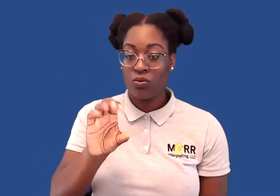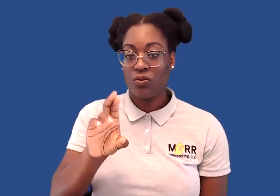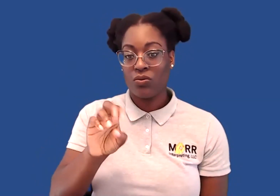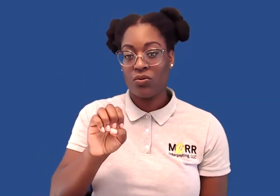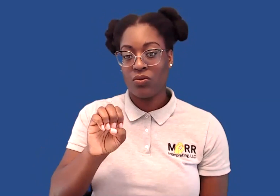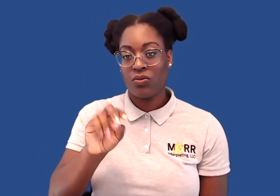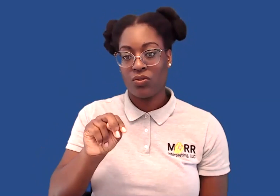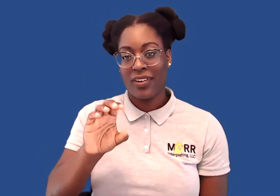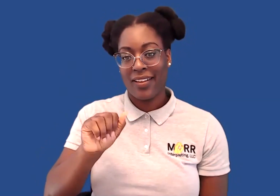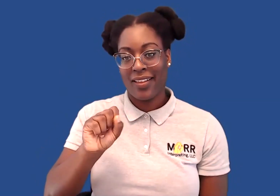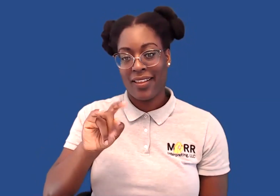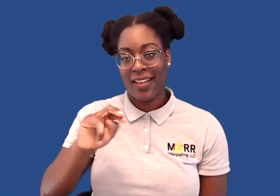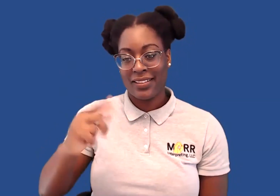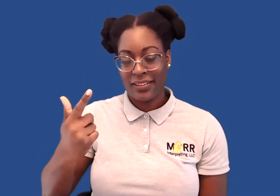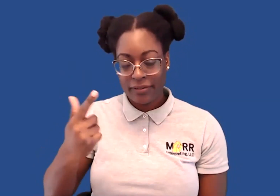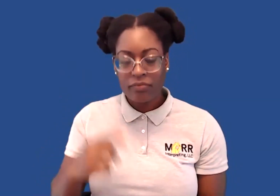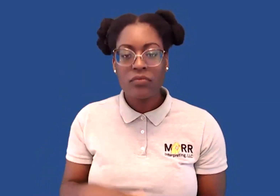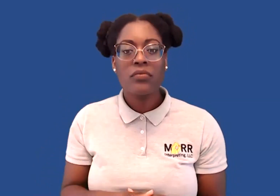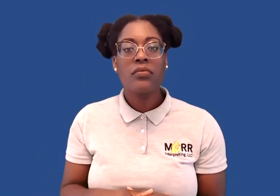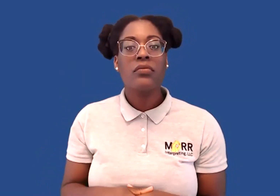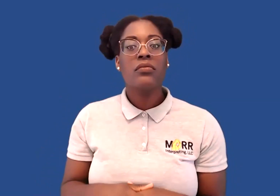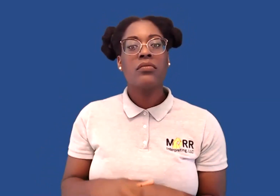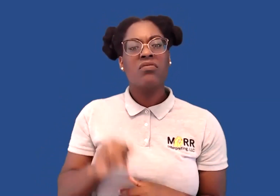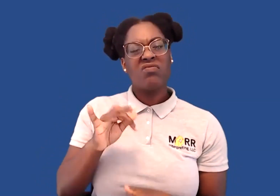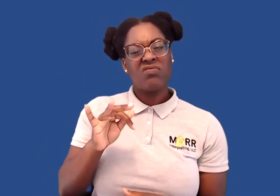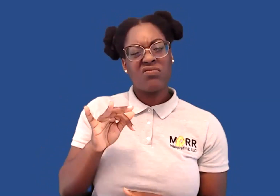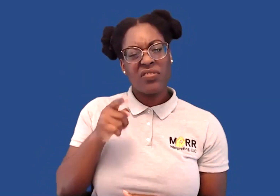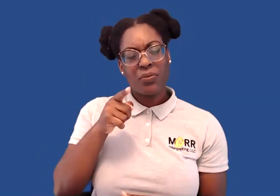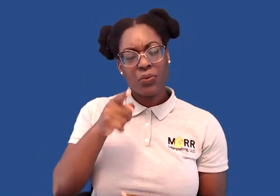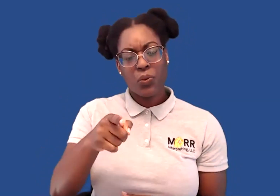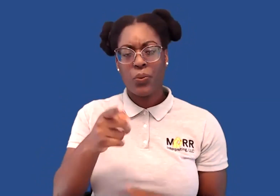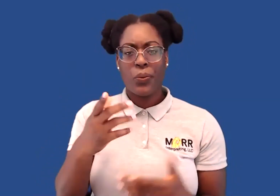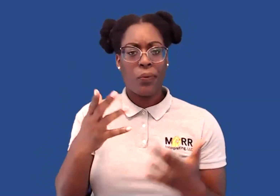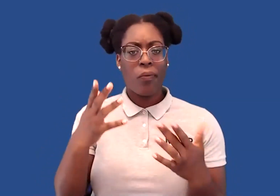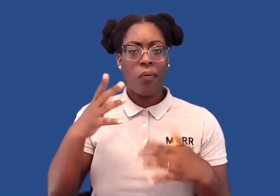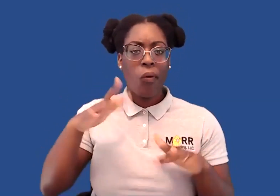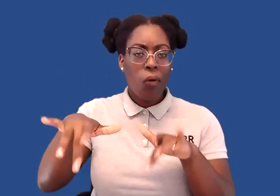So if you are doing audio recording or screencast feedback,